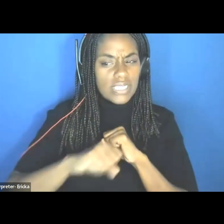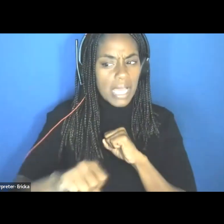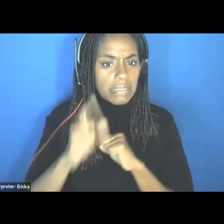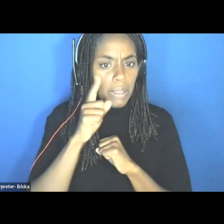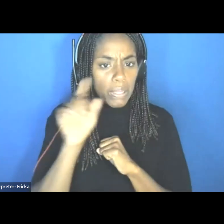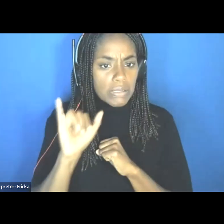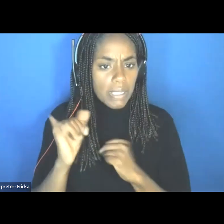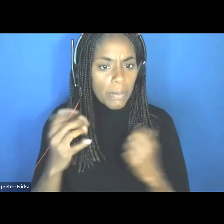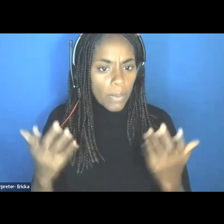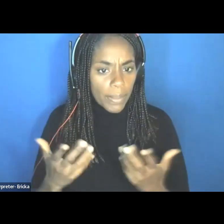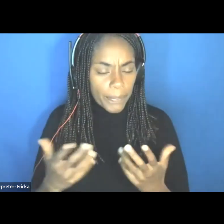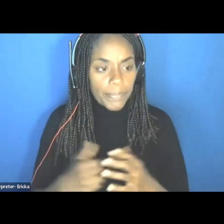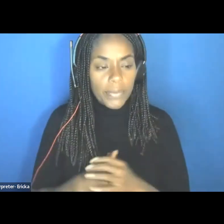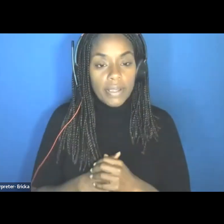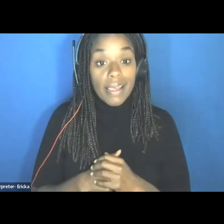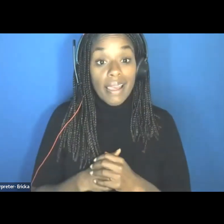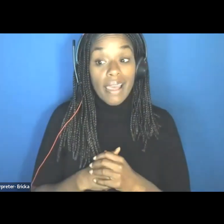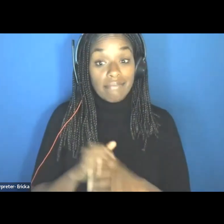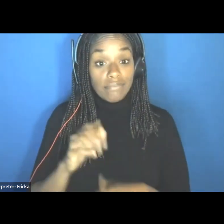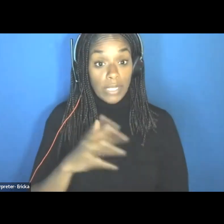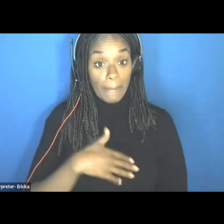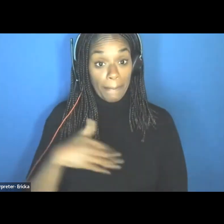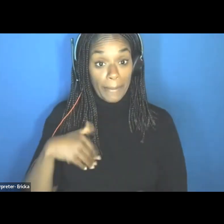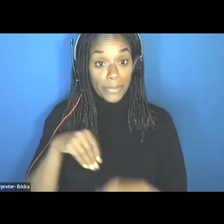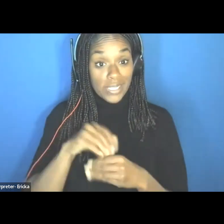The people who go out and advertise for your center, how is that being done?